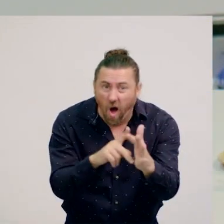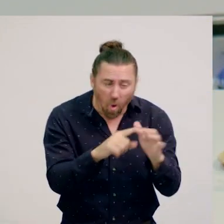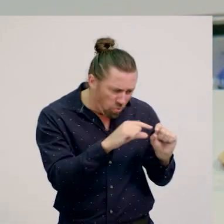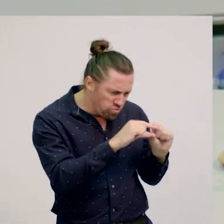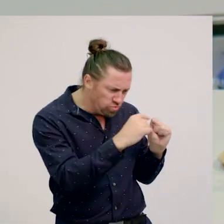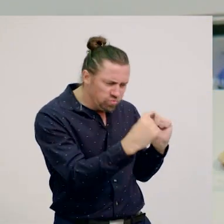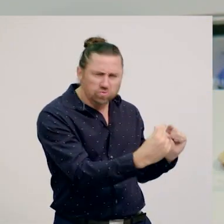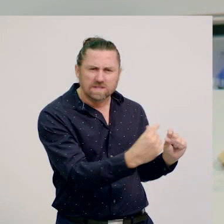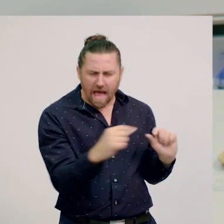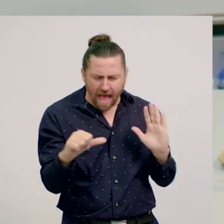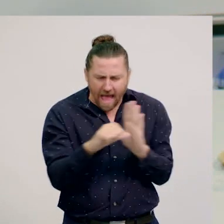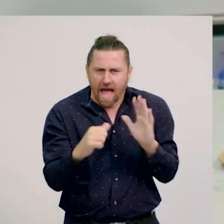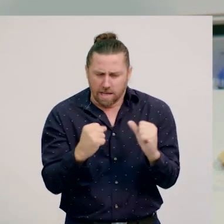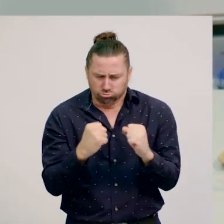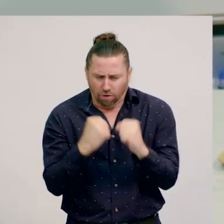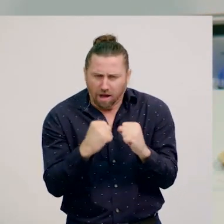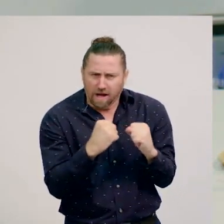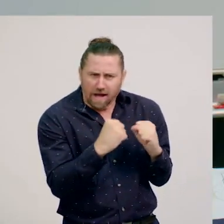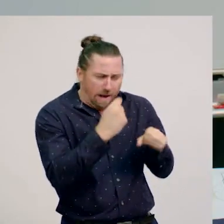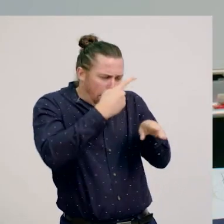It’s hard and it’s strong.